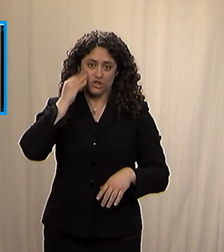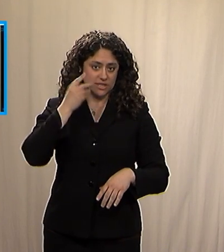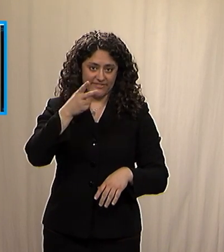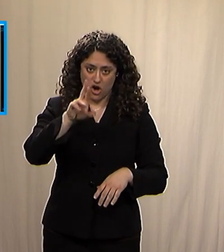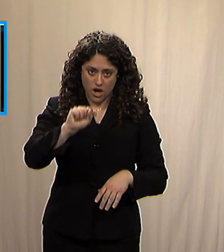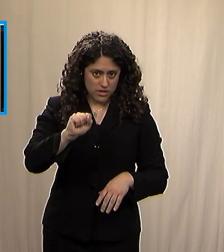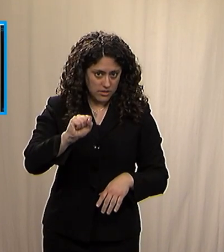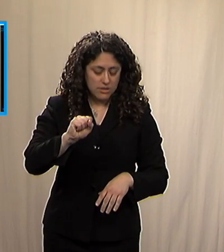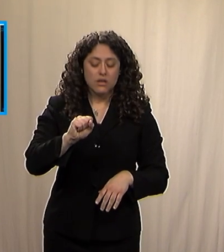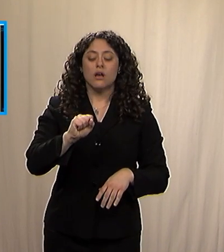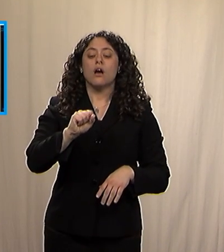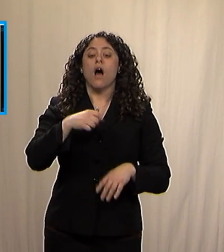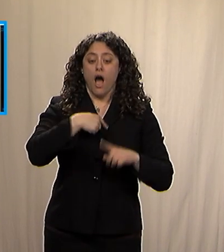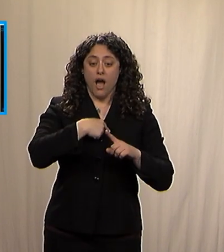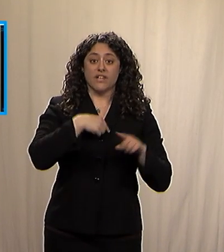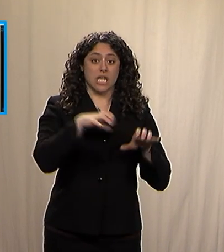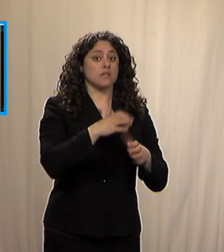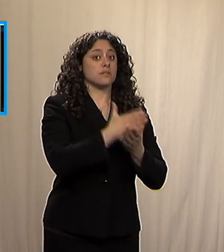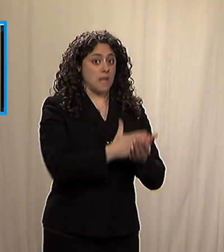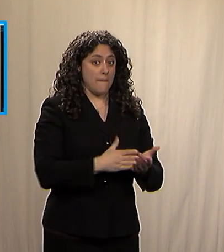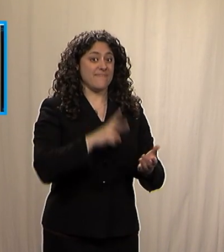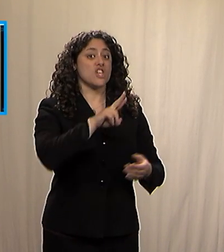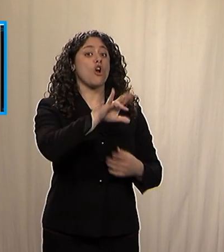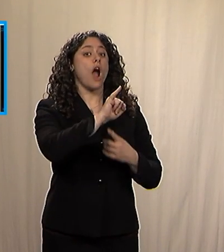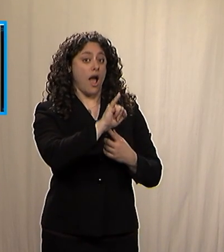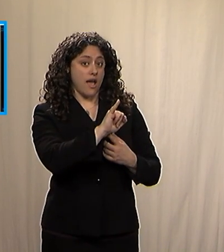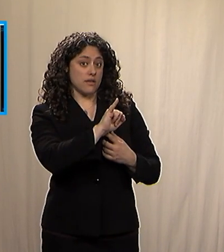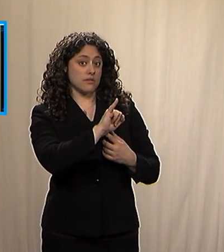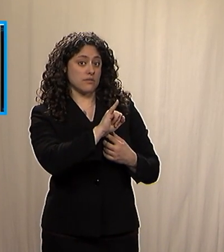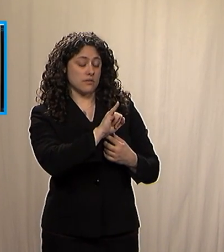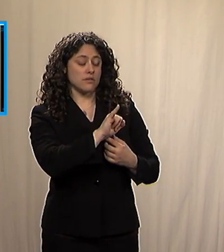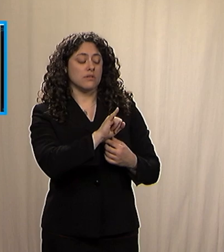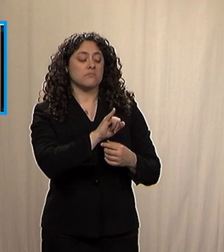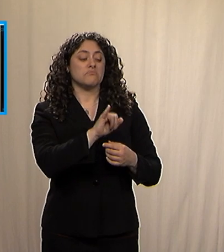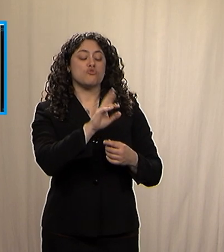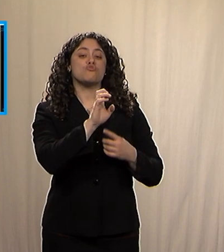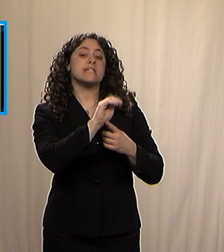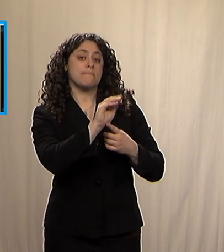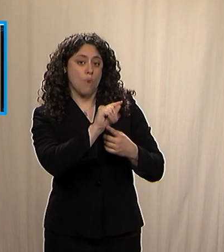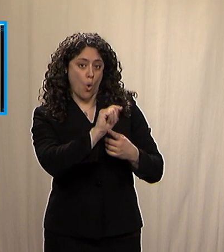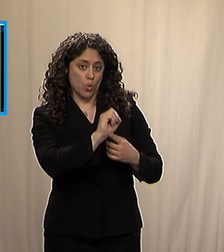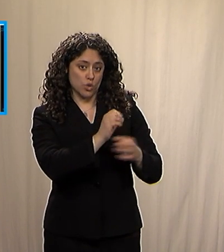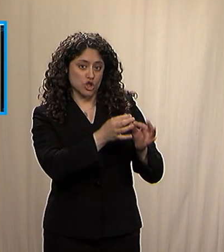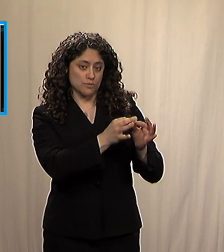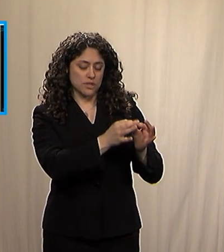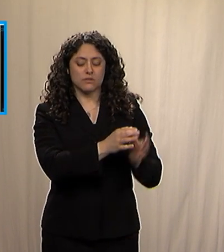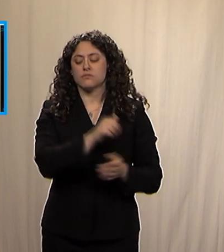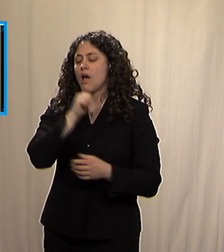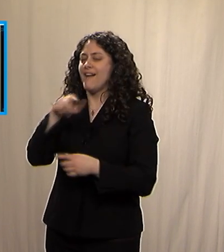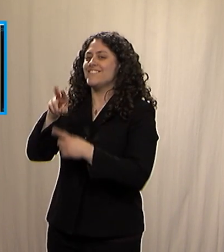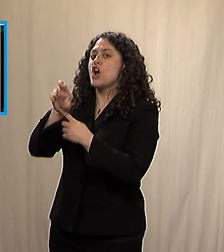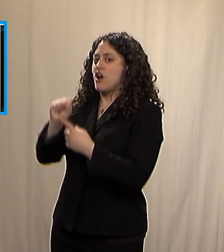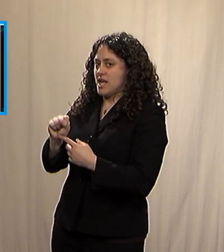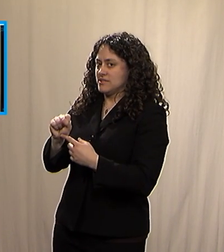but I've done VRI. I've done remote interpreting, but not video relay interpreting.